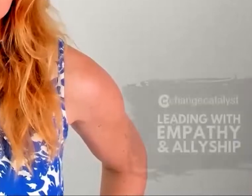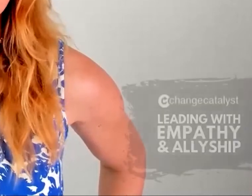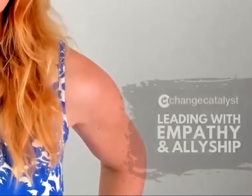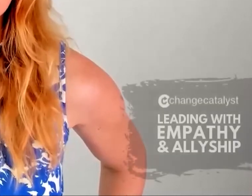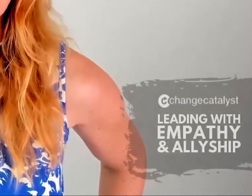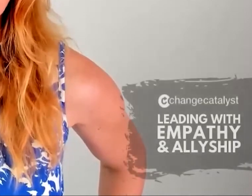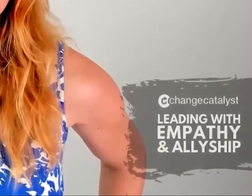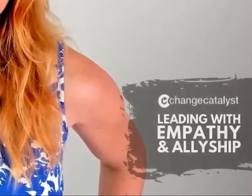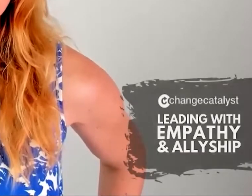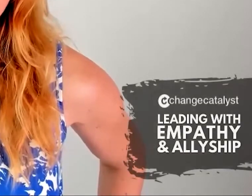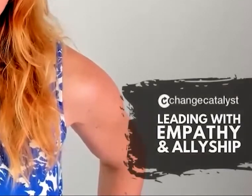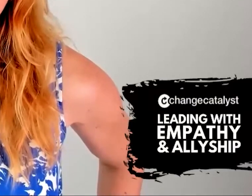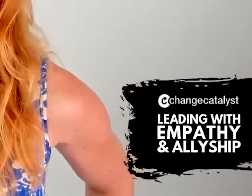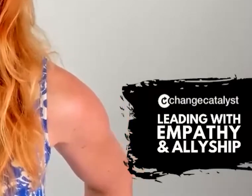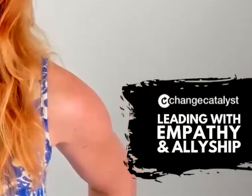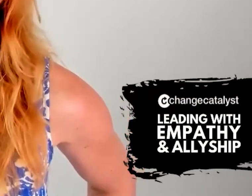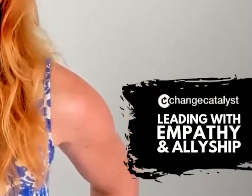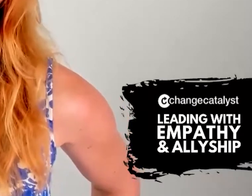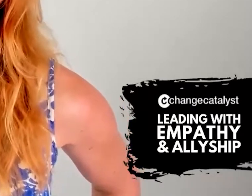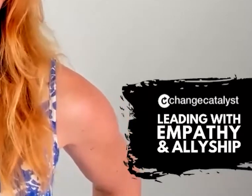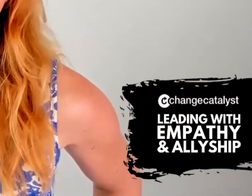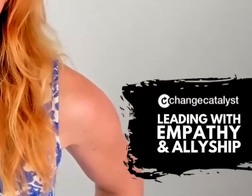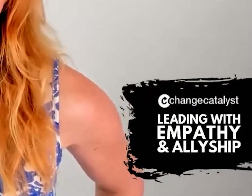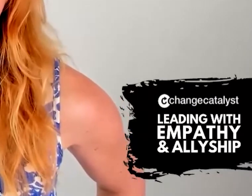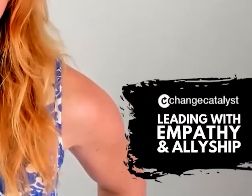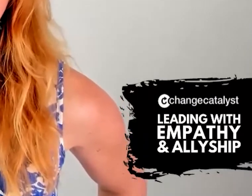Welcome to Leading With Empathy & Allyship, where we have deep, real conversations to